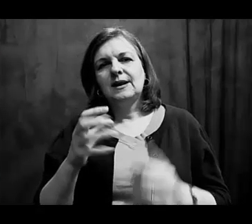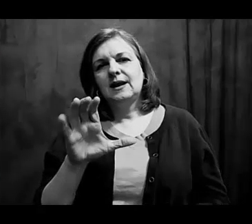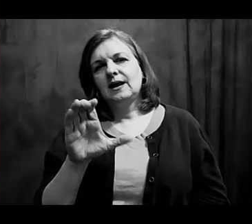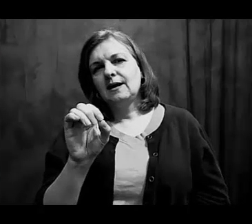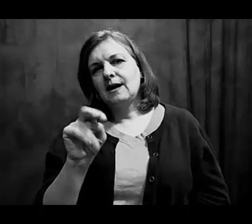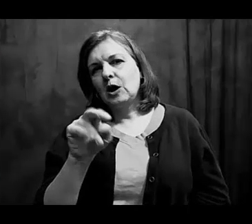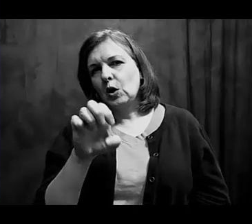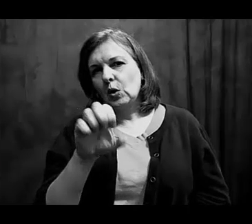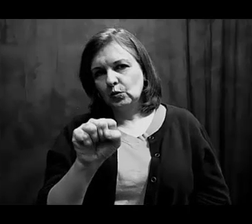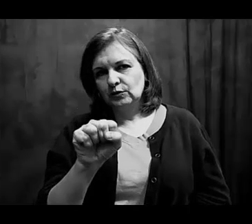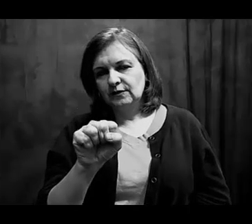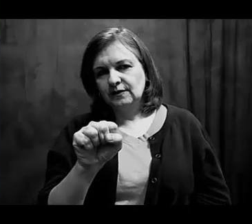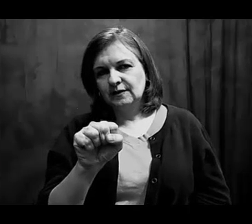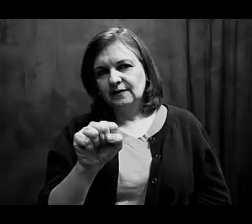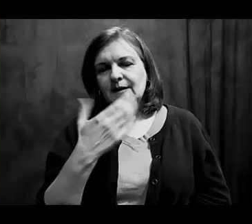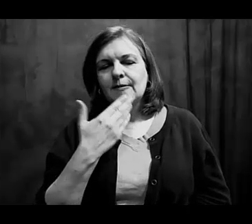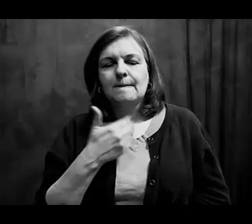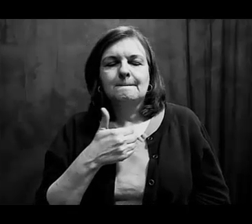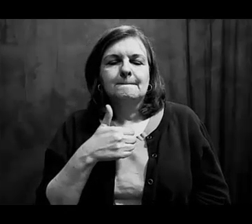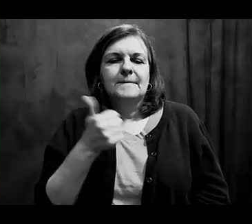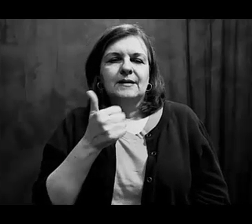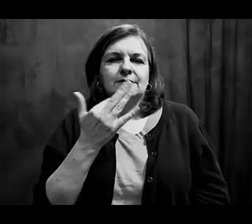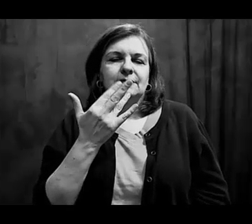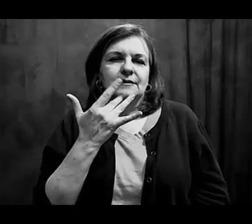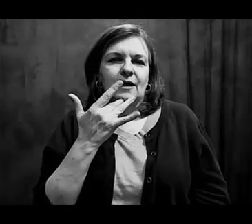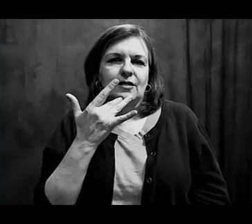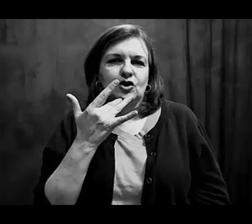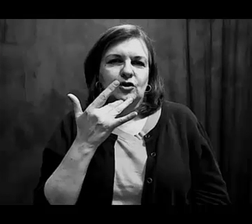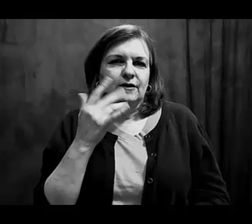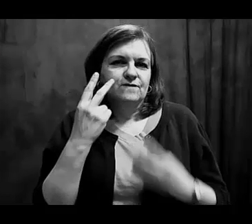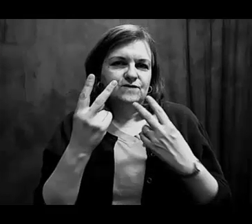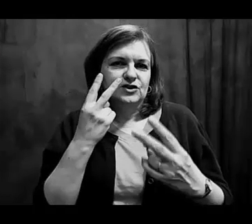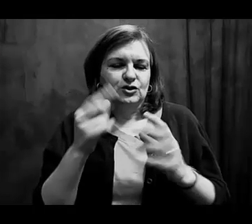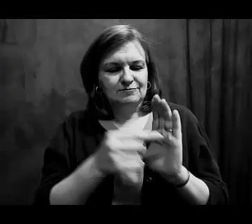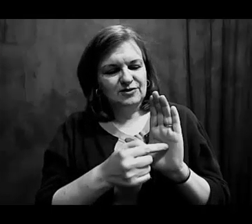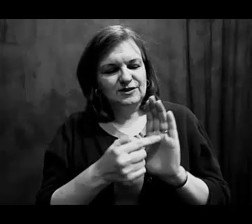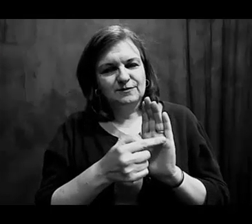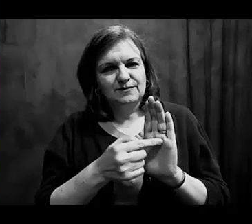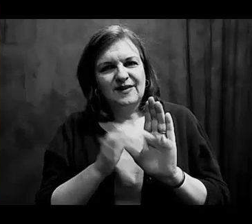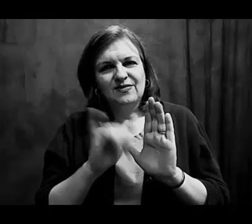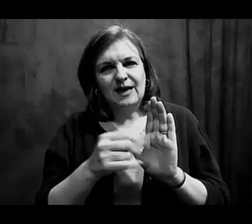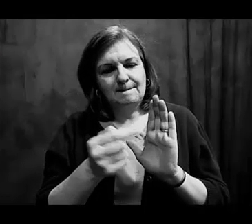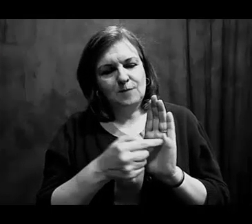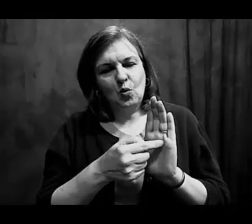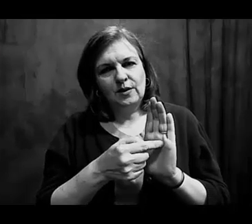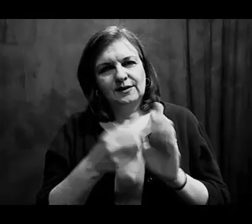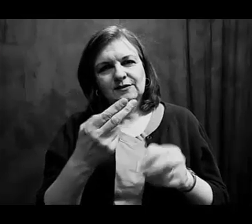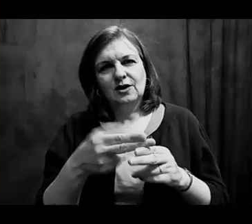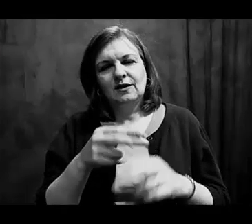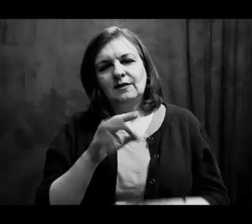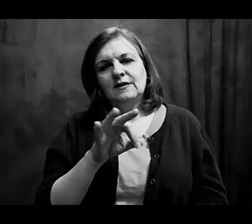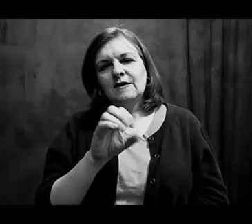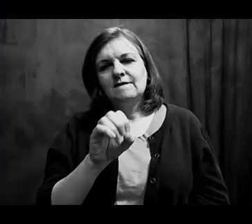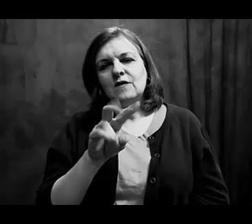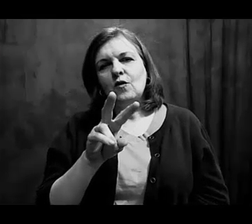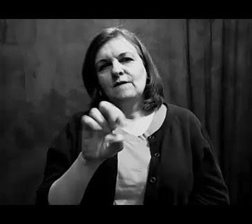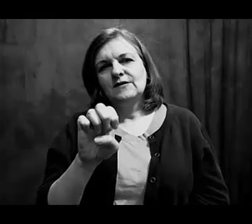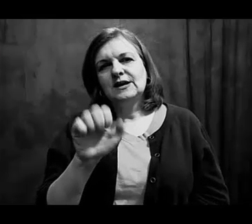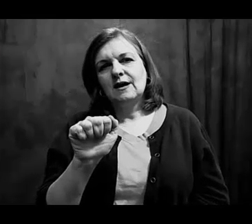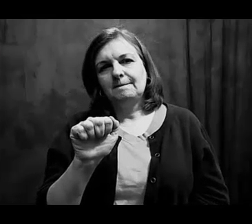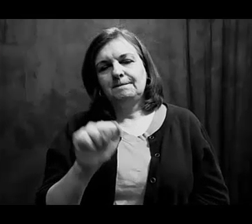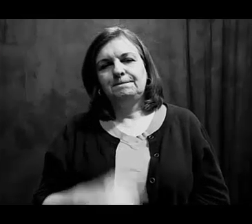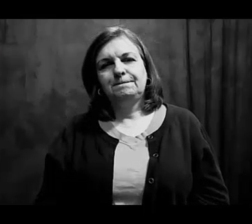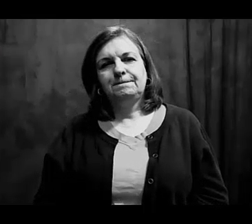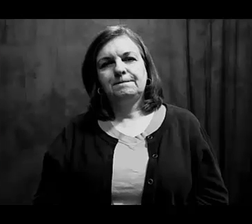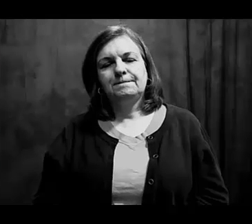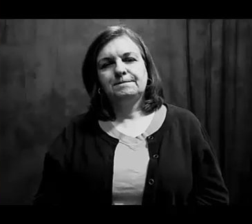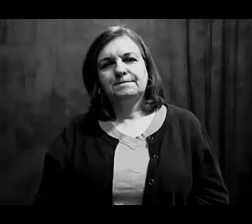and the best color vision you can have and it's a spot called the fovea